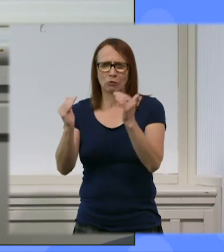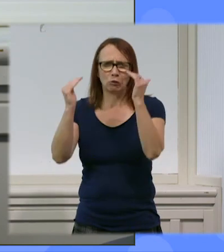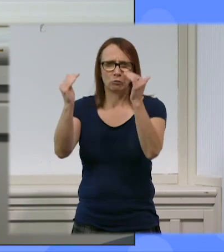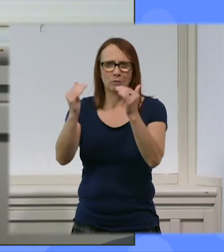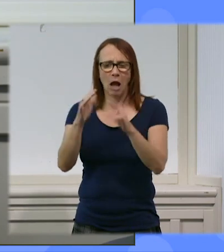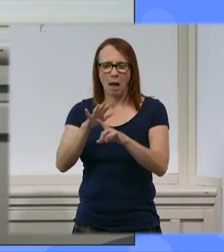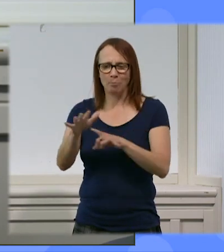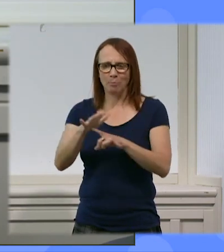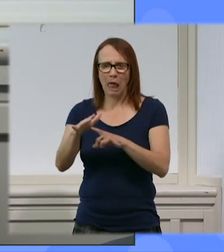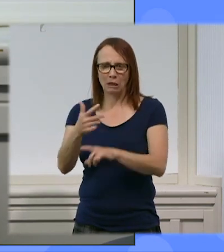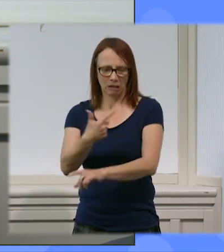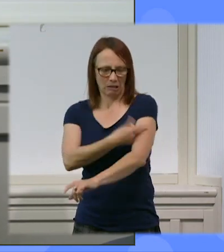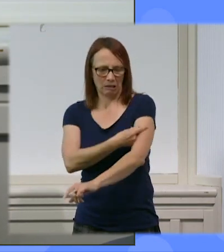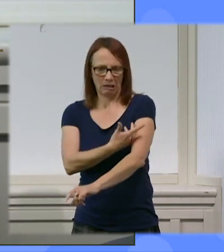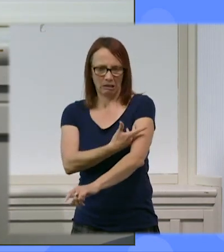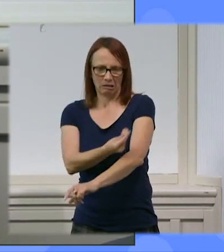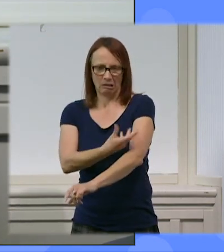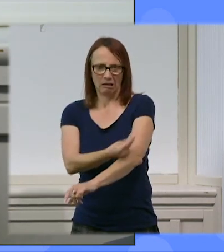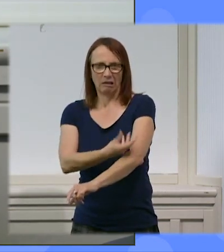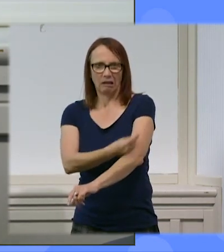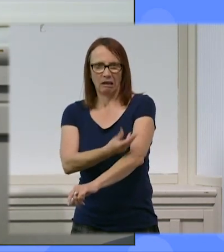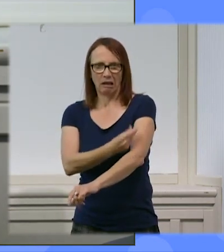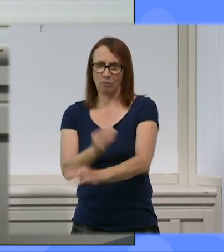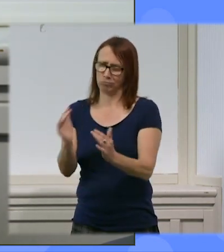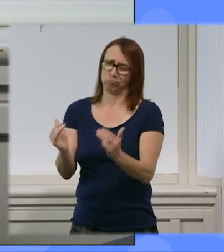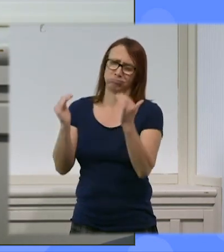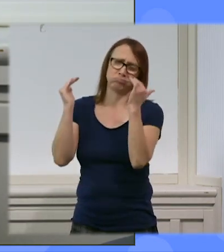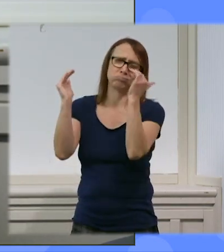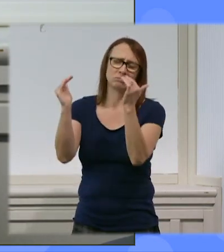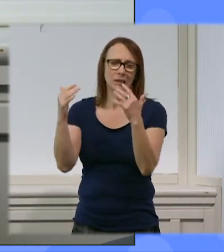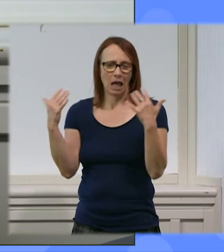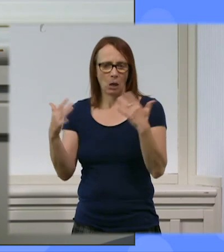the pure altruism can you get it sort of creates better communities if people